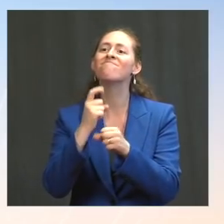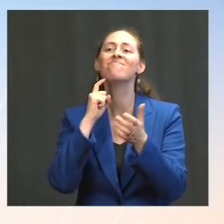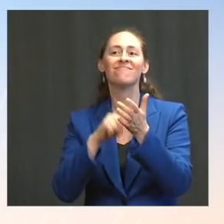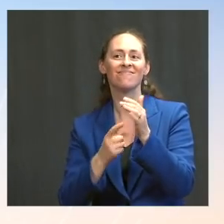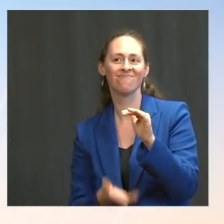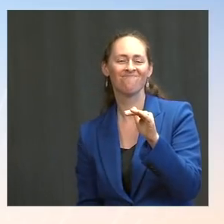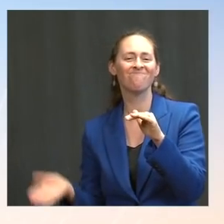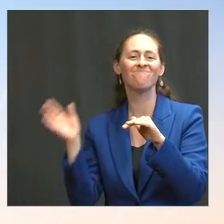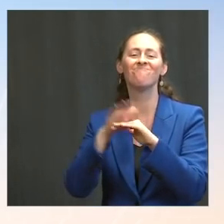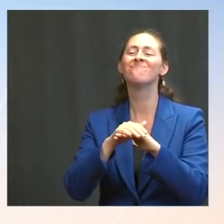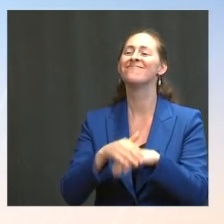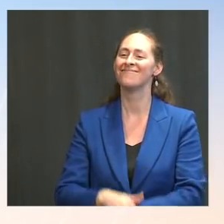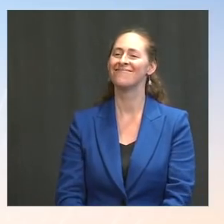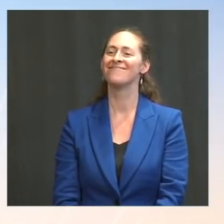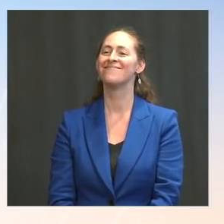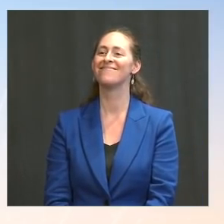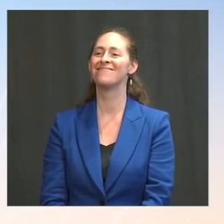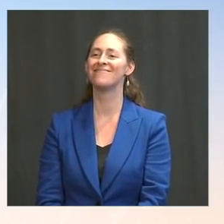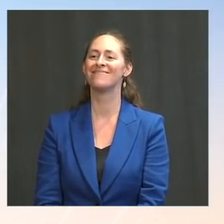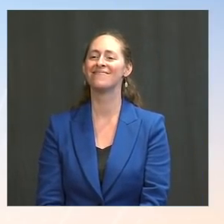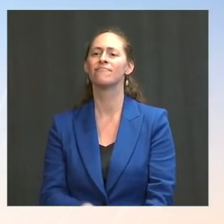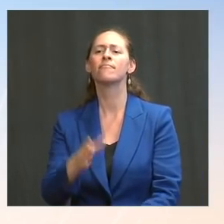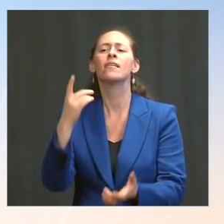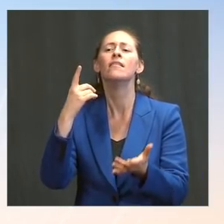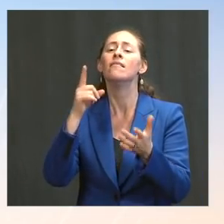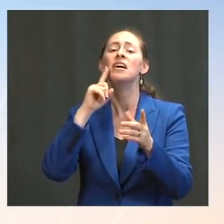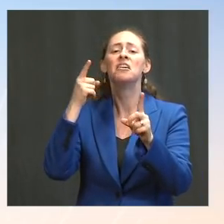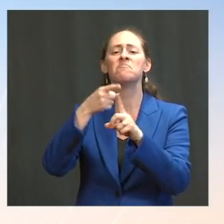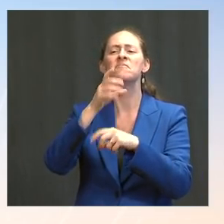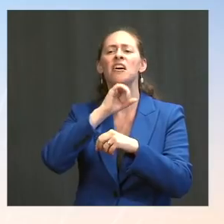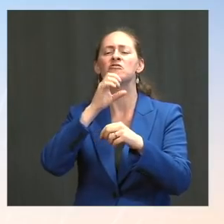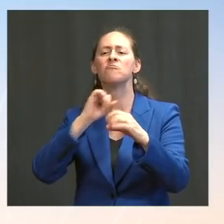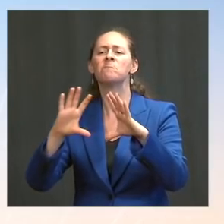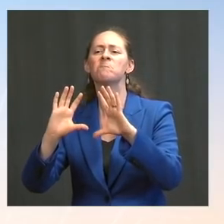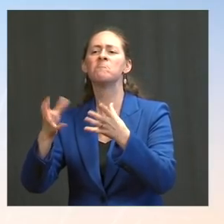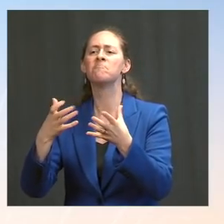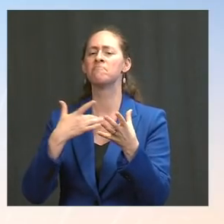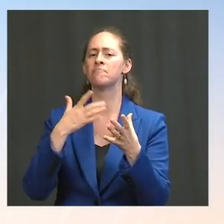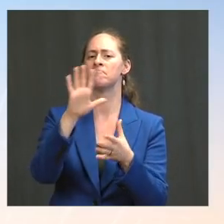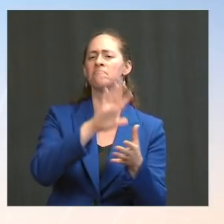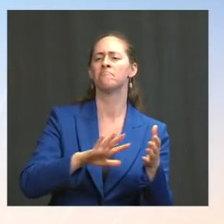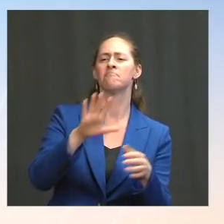So for those workers aged 25 to 54, we saw an increase.